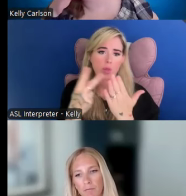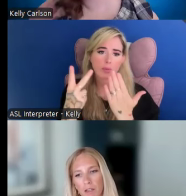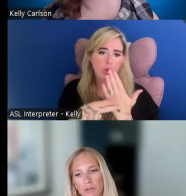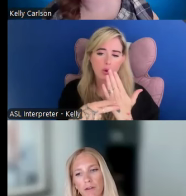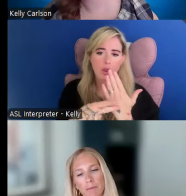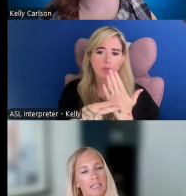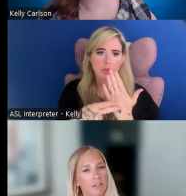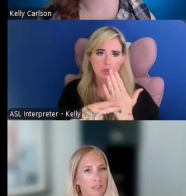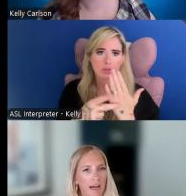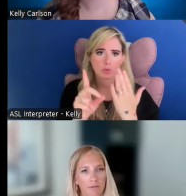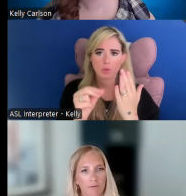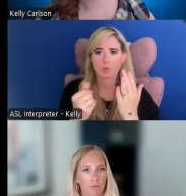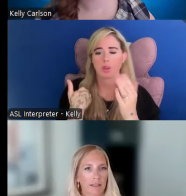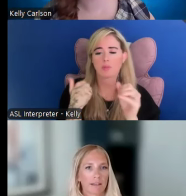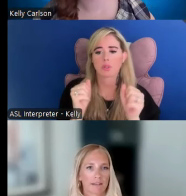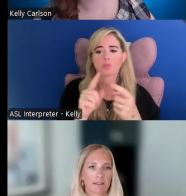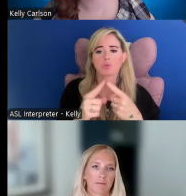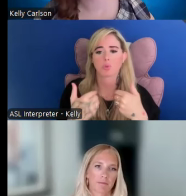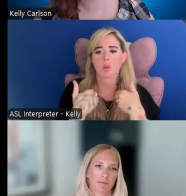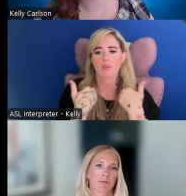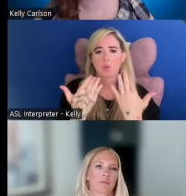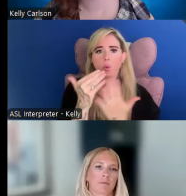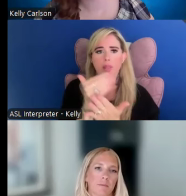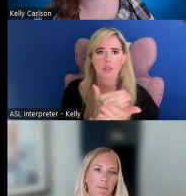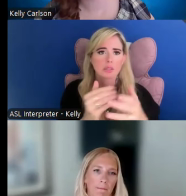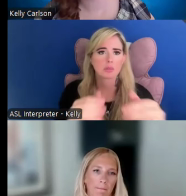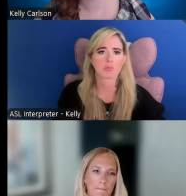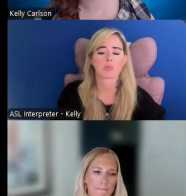But generally all of our programs do have the potential to have wait lists.